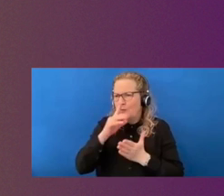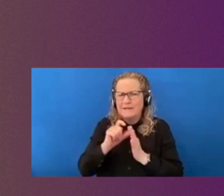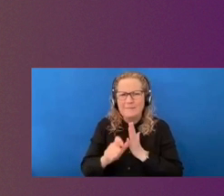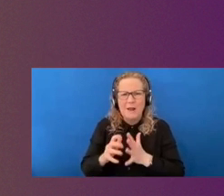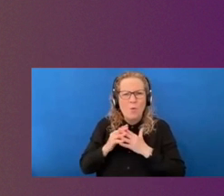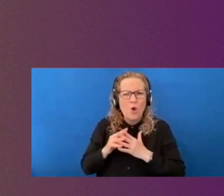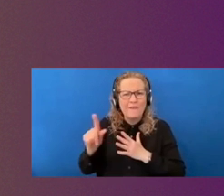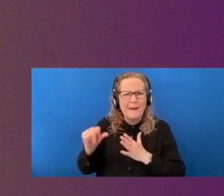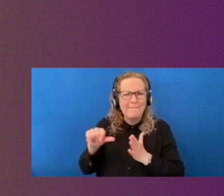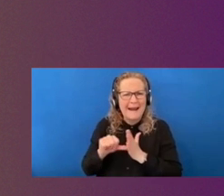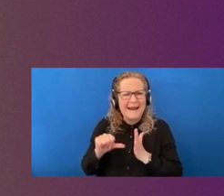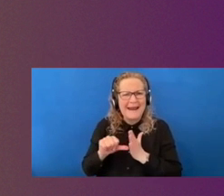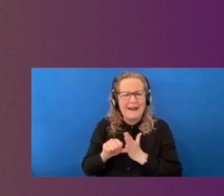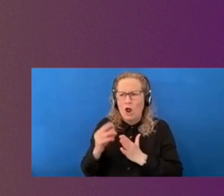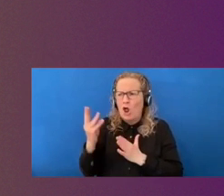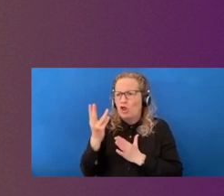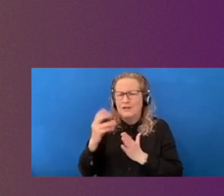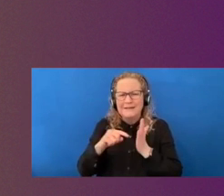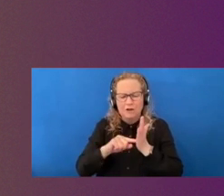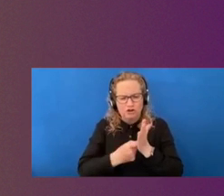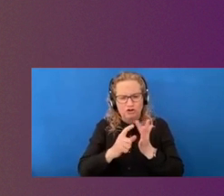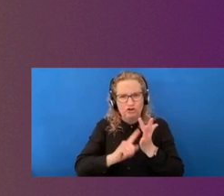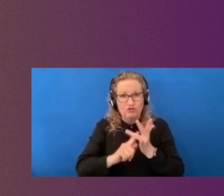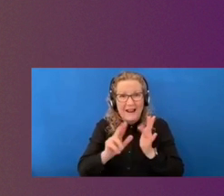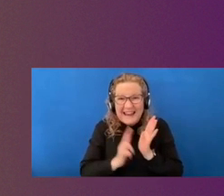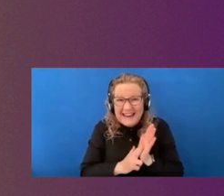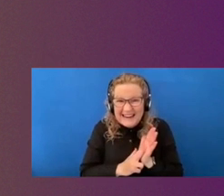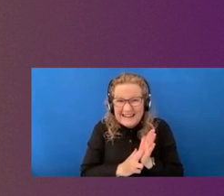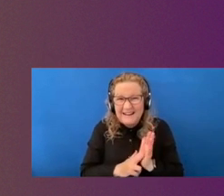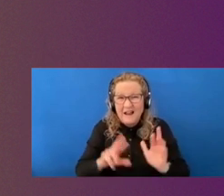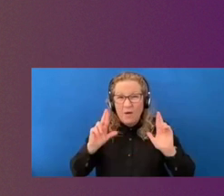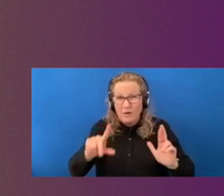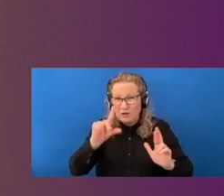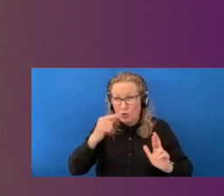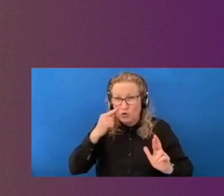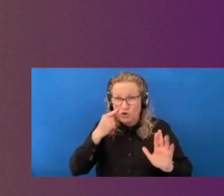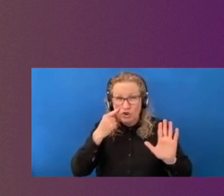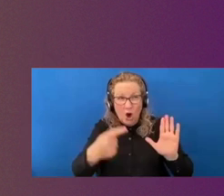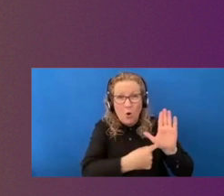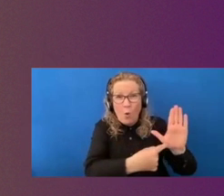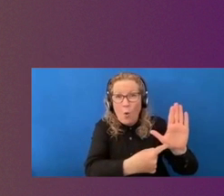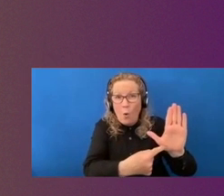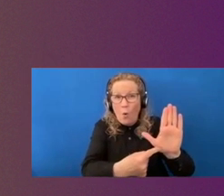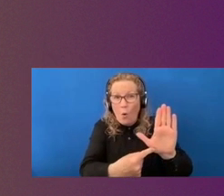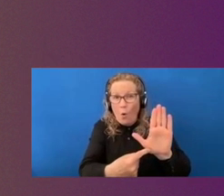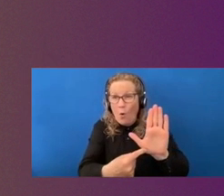potential to bring to the industry I wish I could show that to everybody who has any sort of kind of